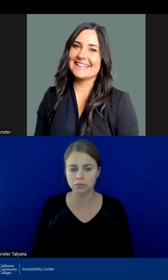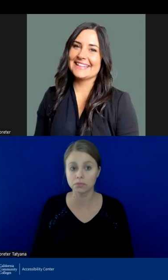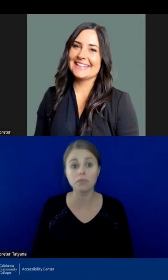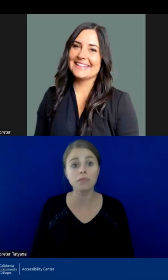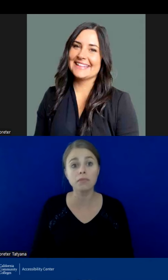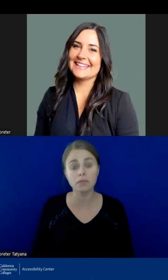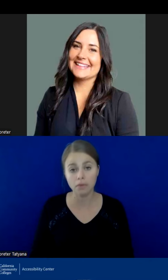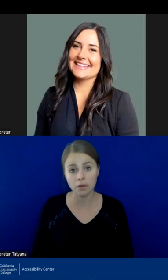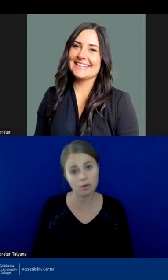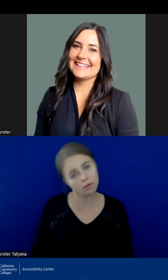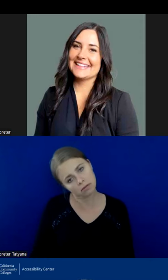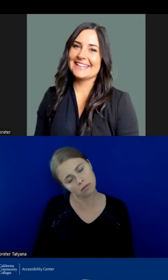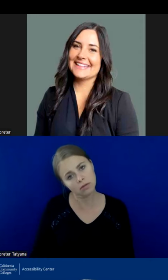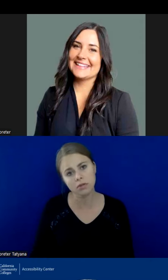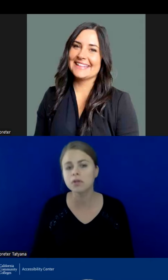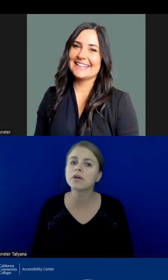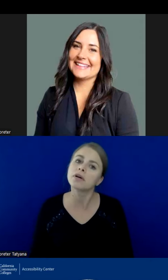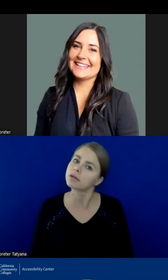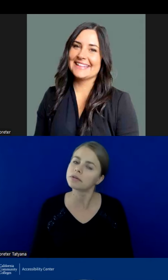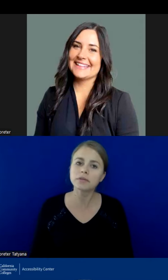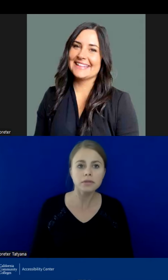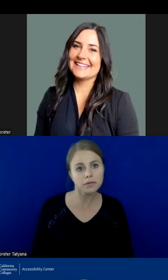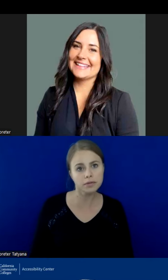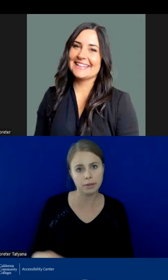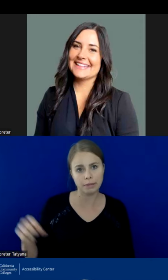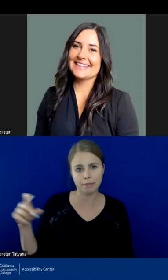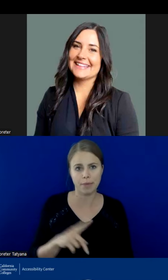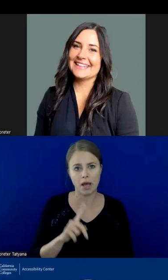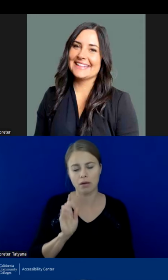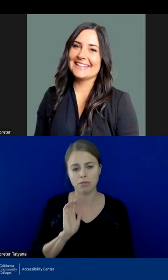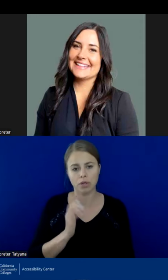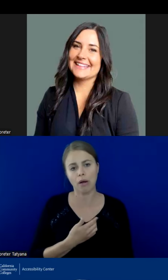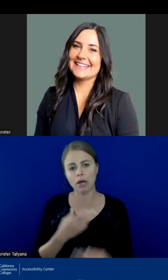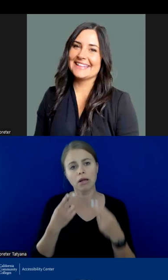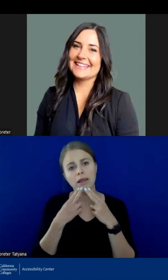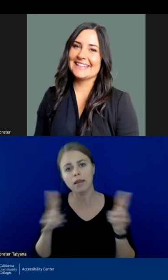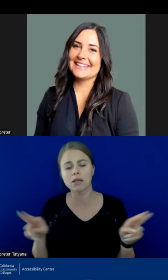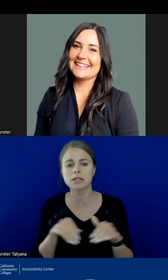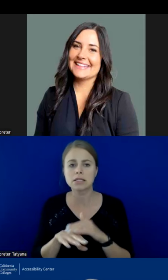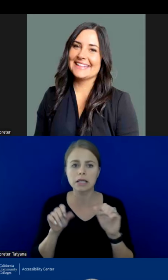And back to our seemingly innocent accessible PDF example.